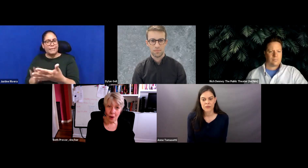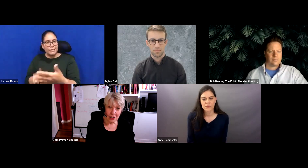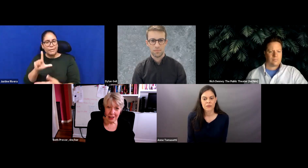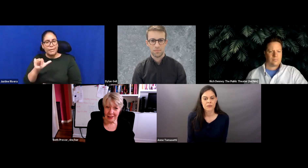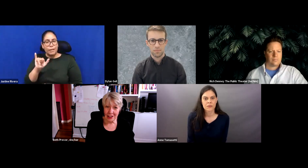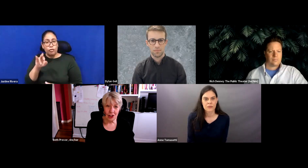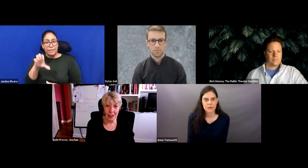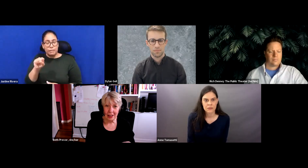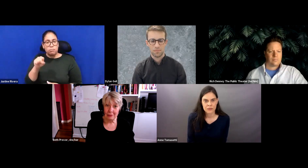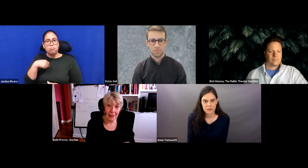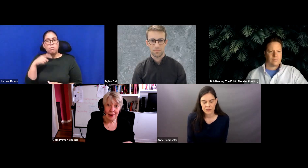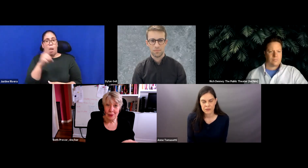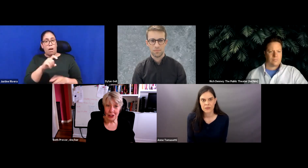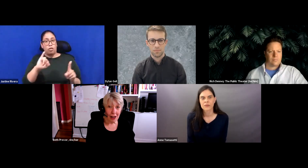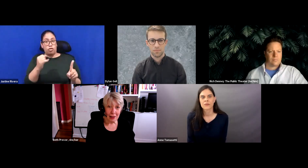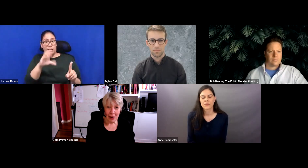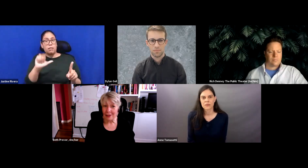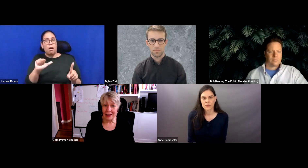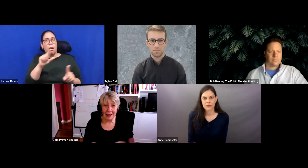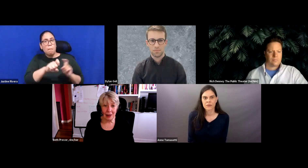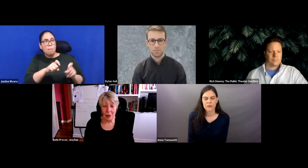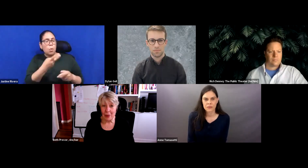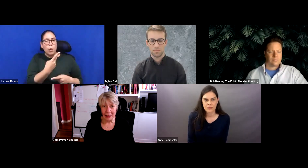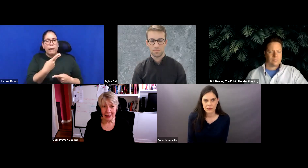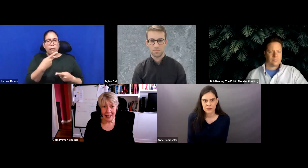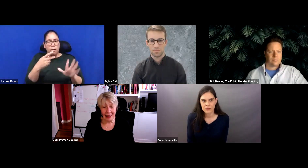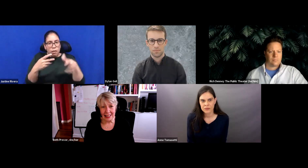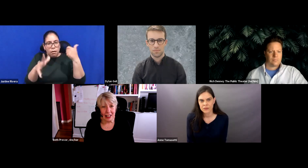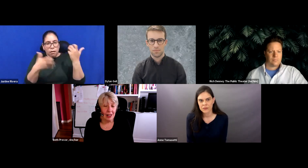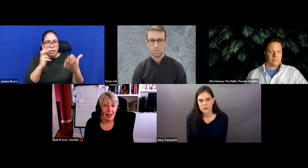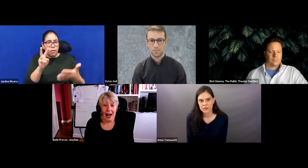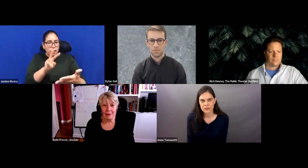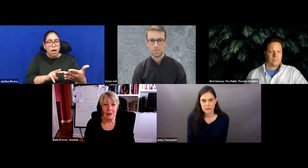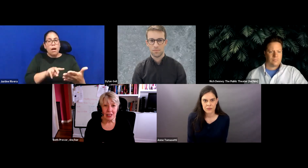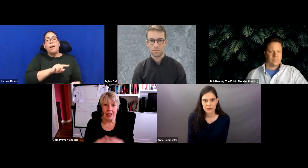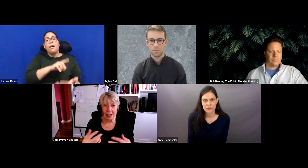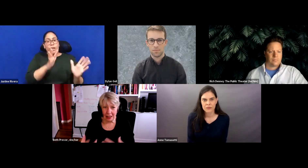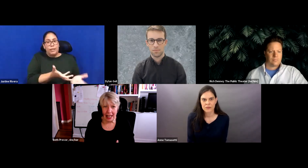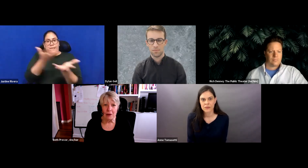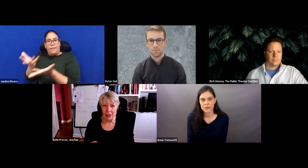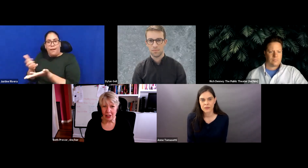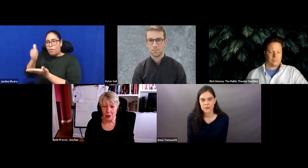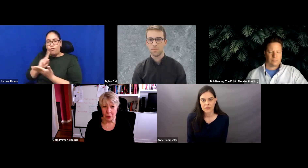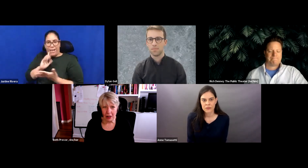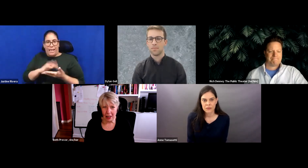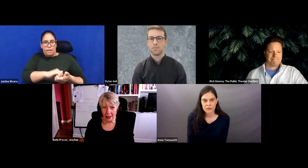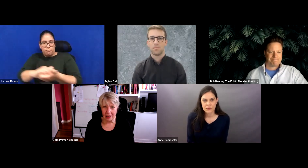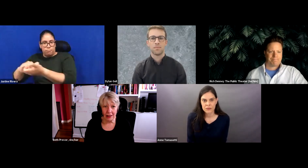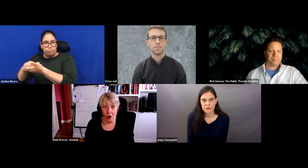her questions, and we talked about it, and I went back to Alexandria. I mean, it was such a collaborative experience on